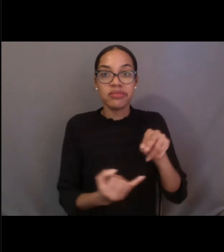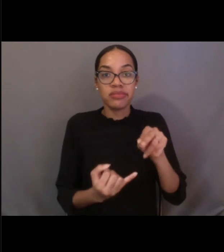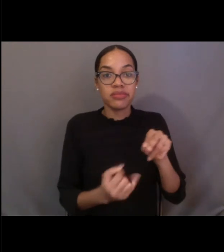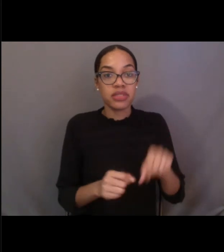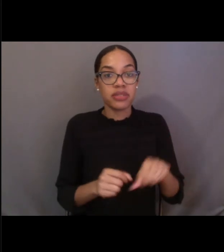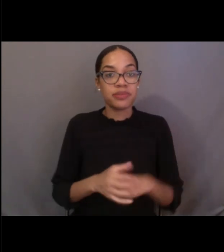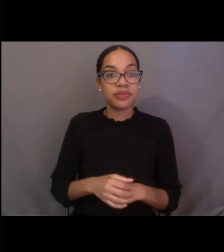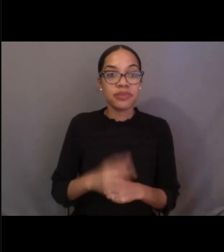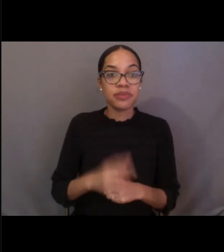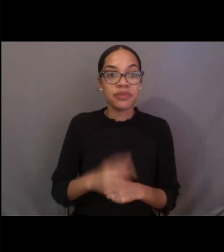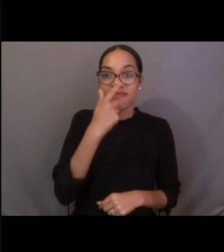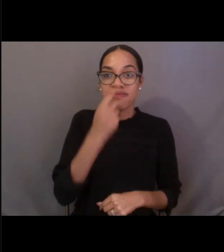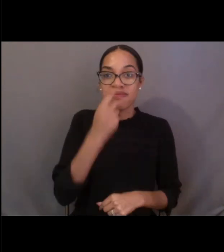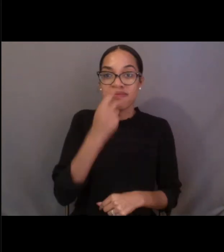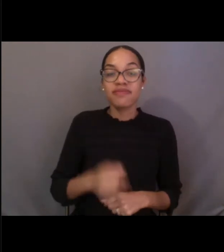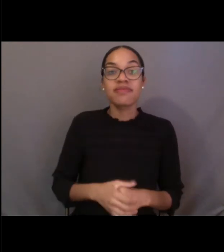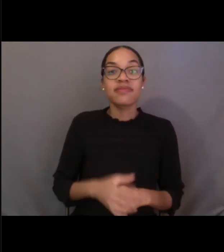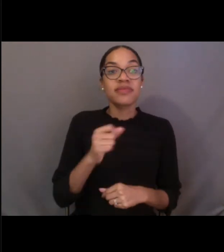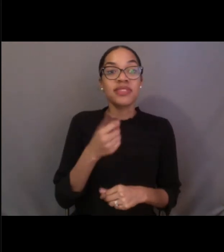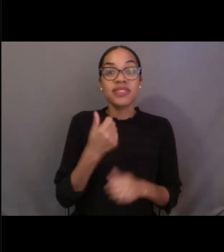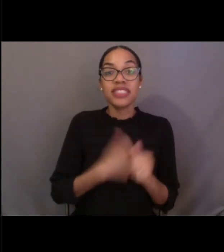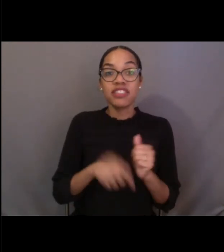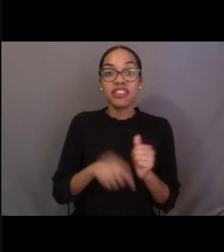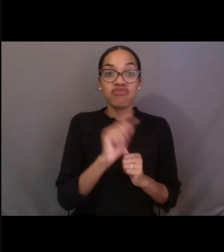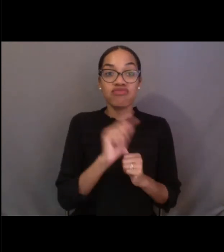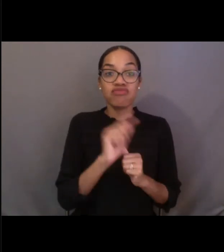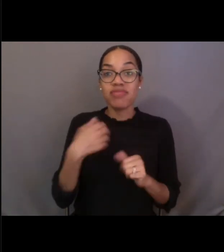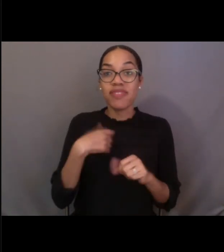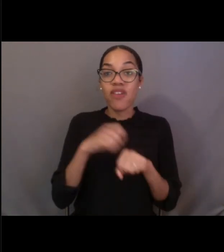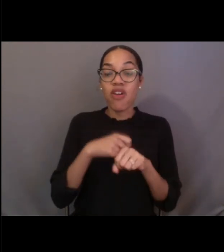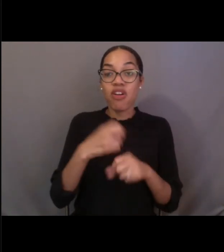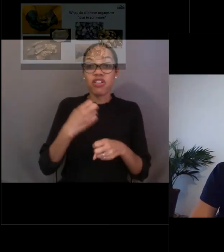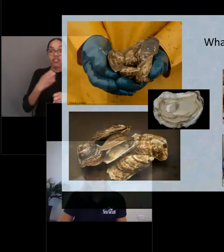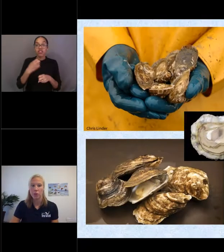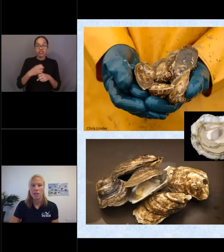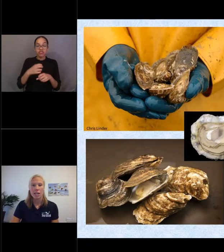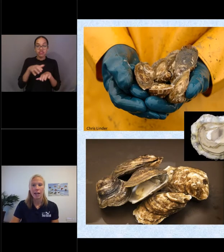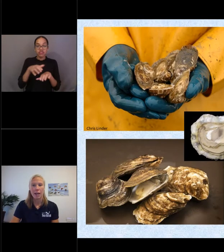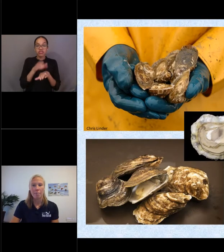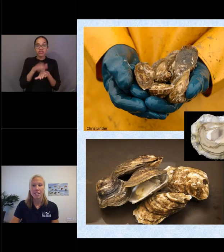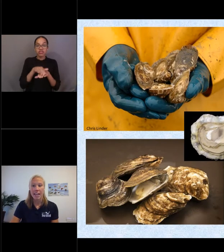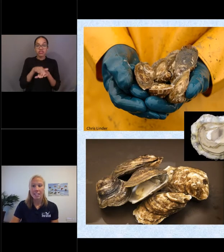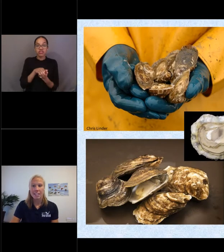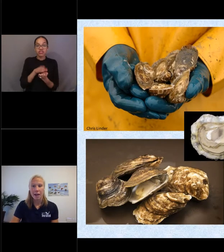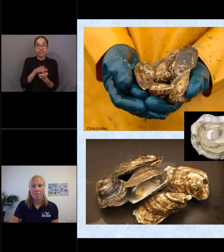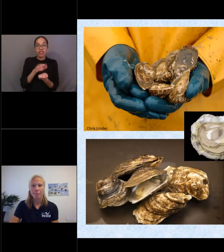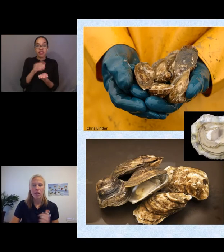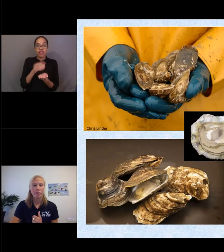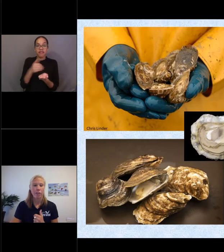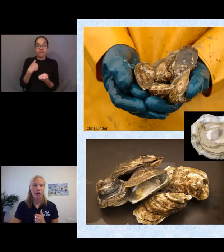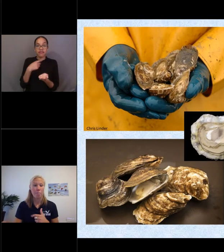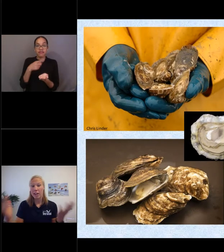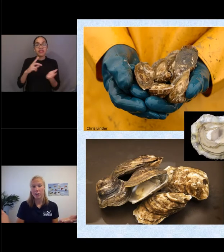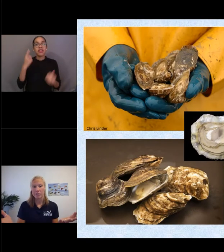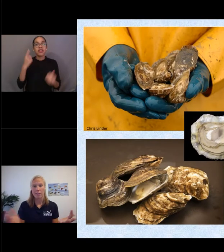is that they all have these hard shells. And the purpose of that shell is to protect them from predators